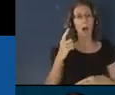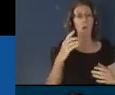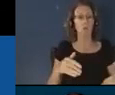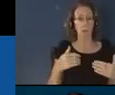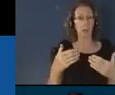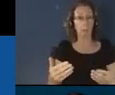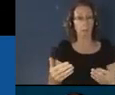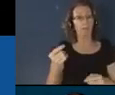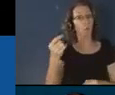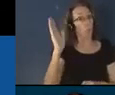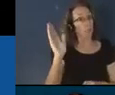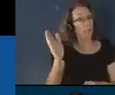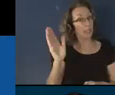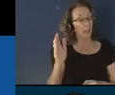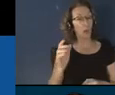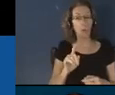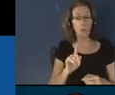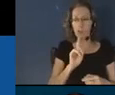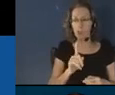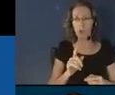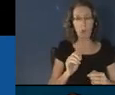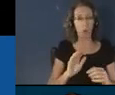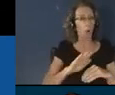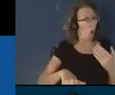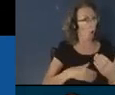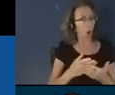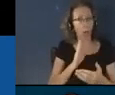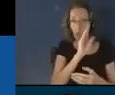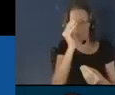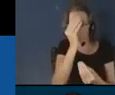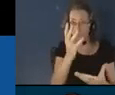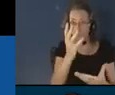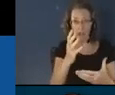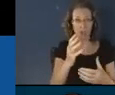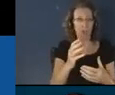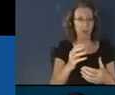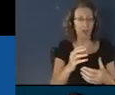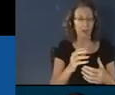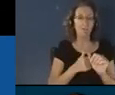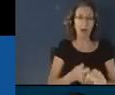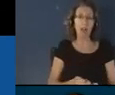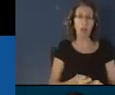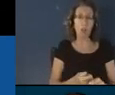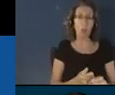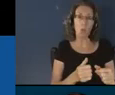a presentation, want to make sure you get all the content that you want to convey to the audience.